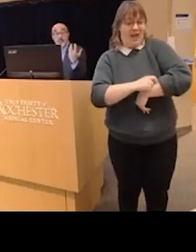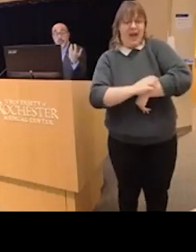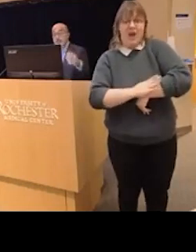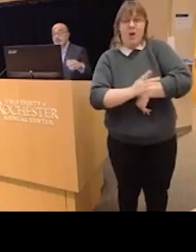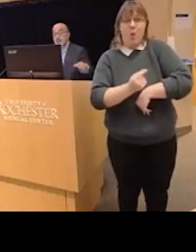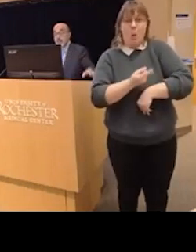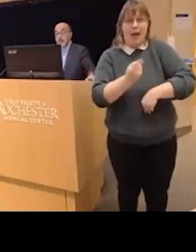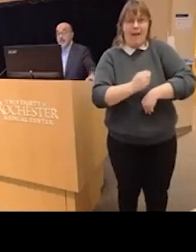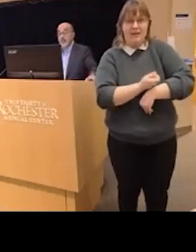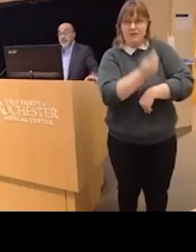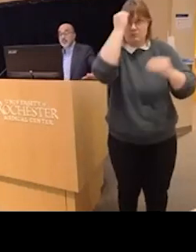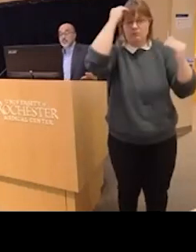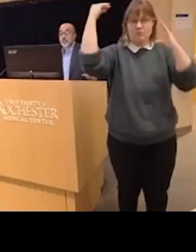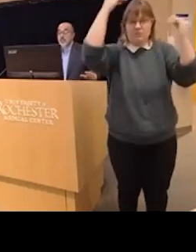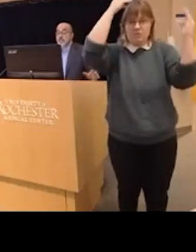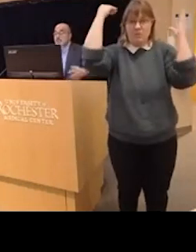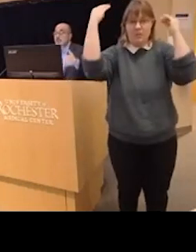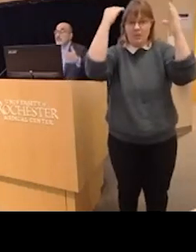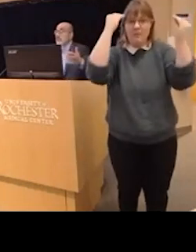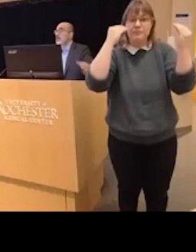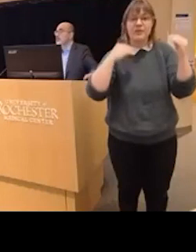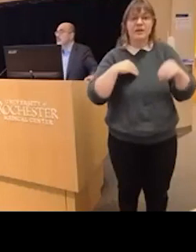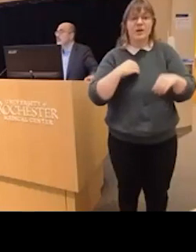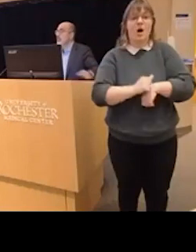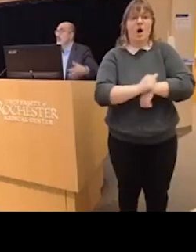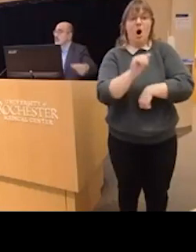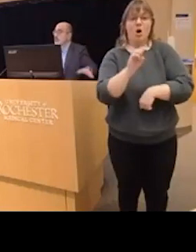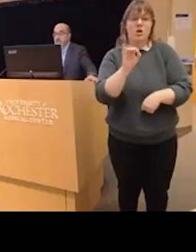in the brain um and Aros spin Ling has several other advantages and that I'll show you on the